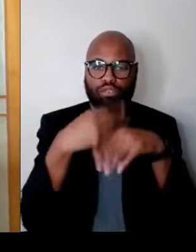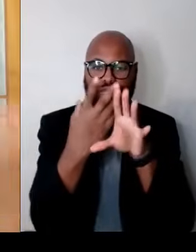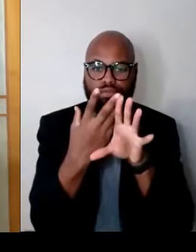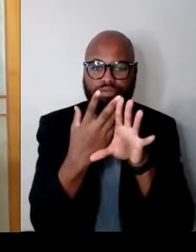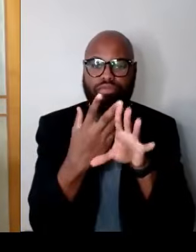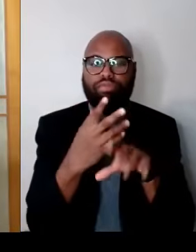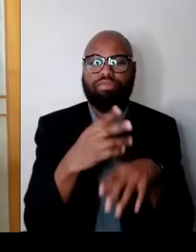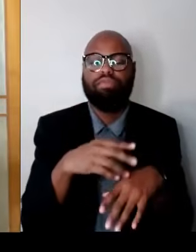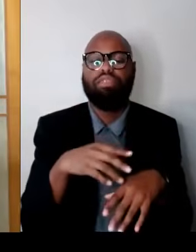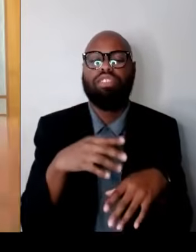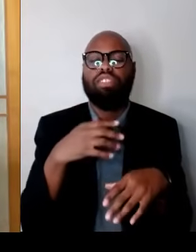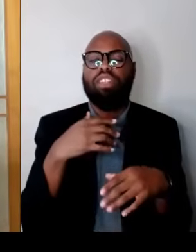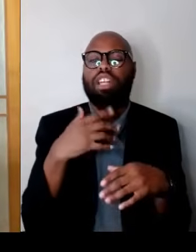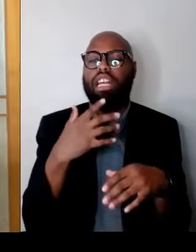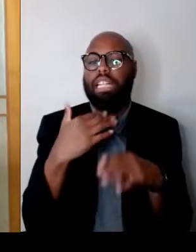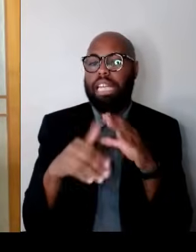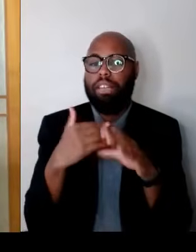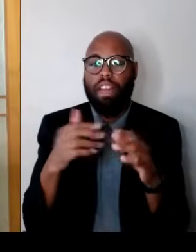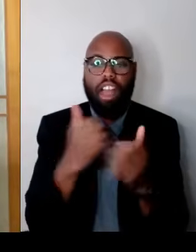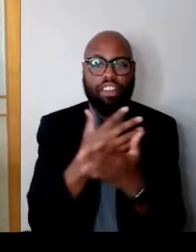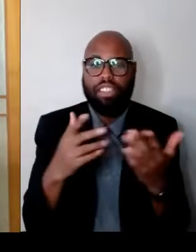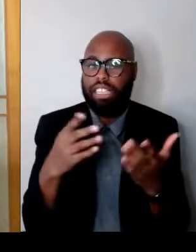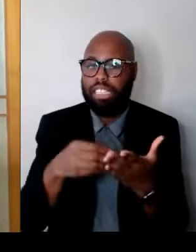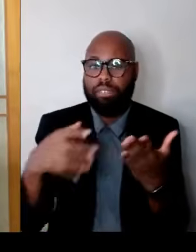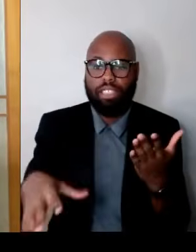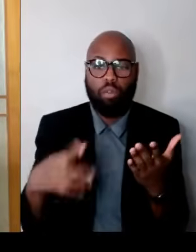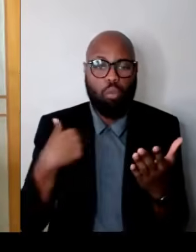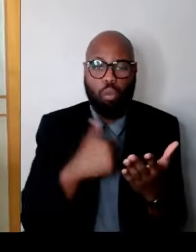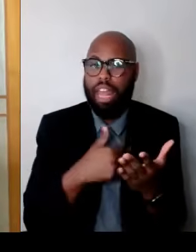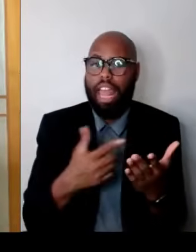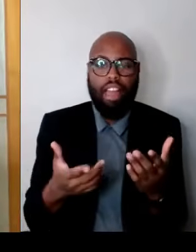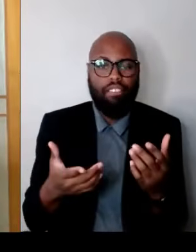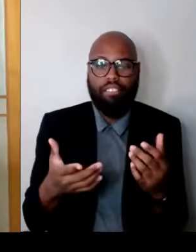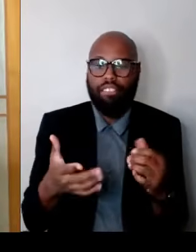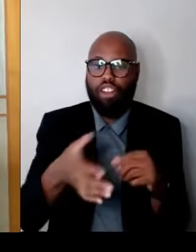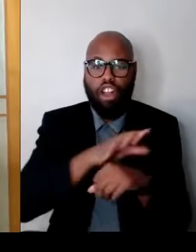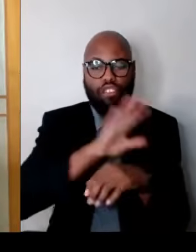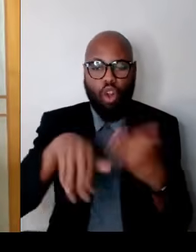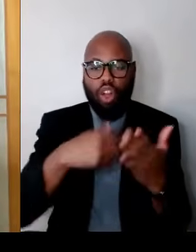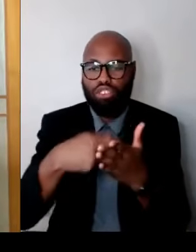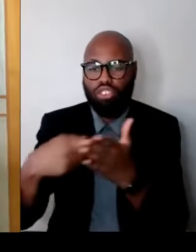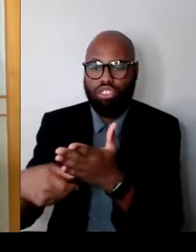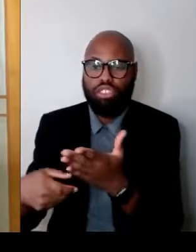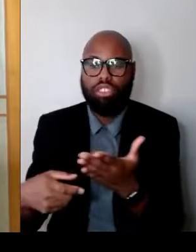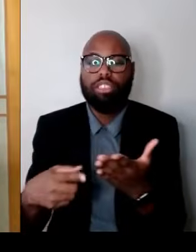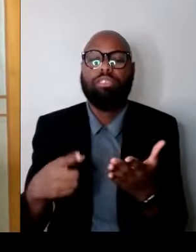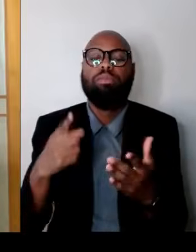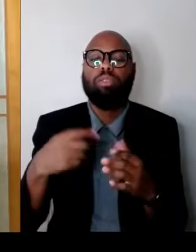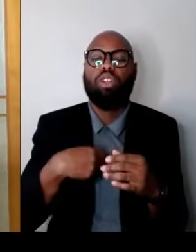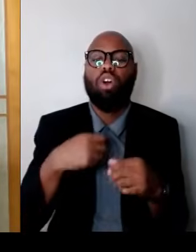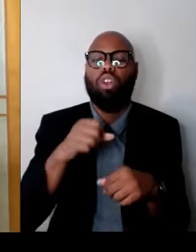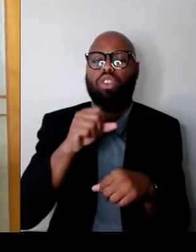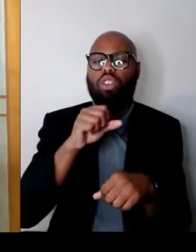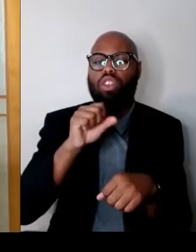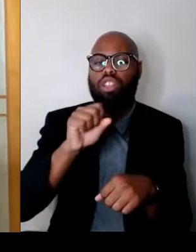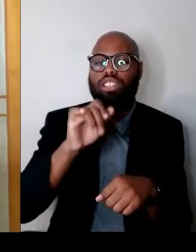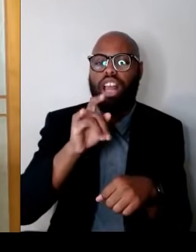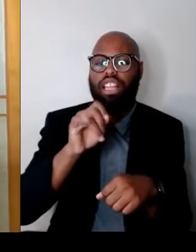Everything is expensive. We have to pay for absolutely everything, but we do something that we call Solidarity Days where we show outside the detention center